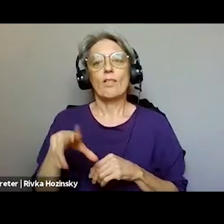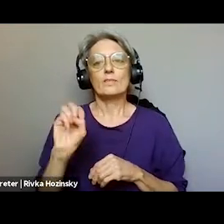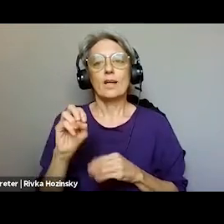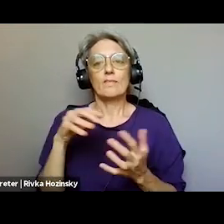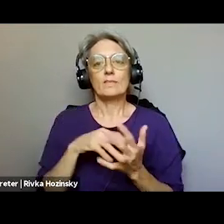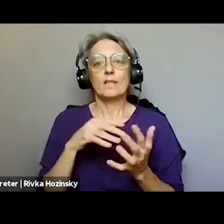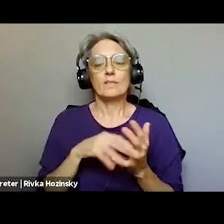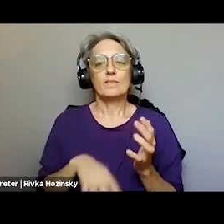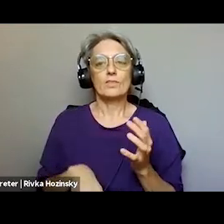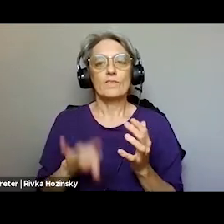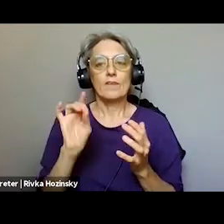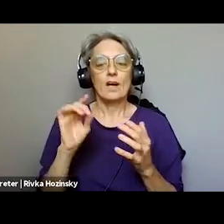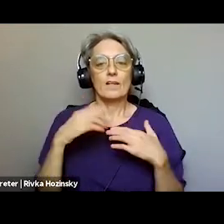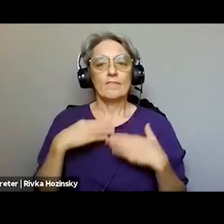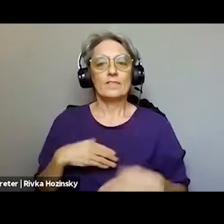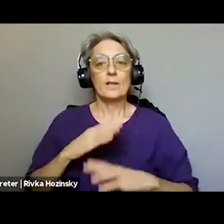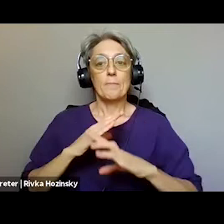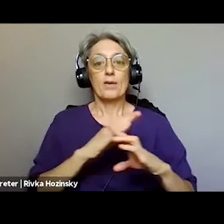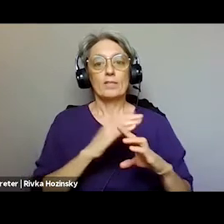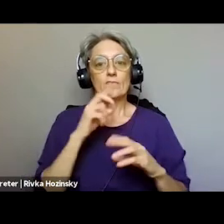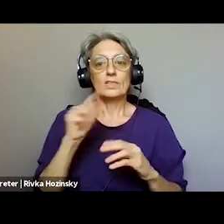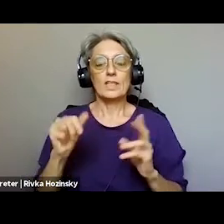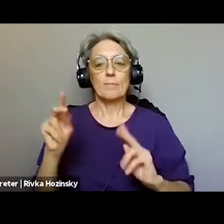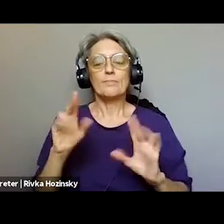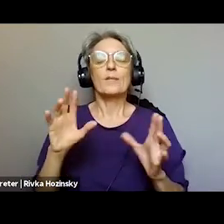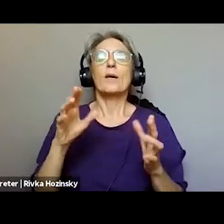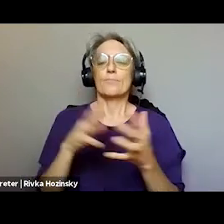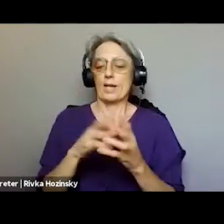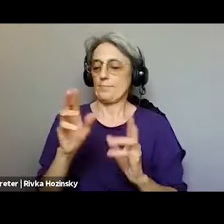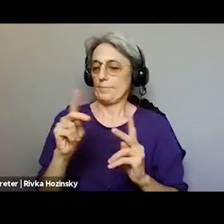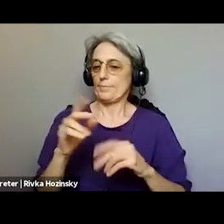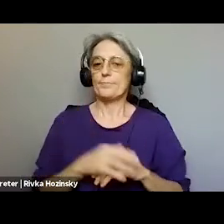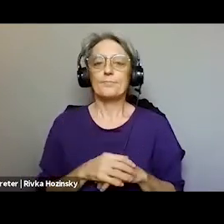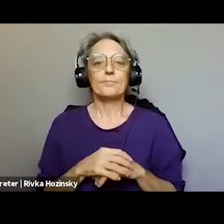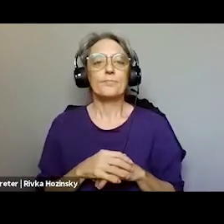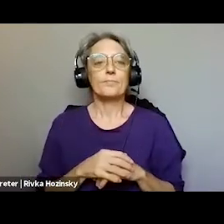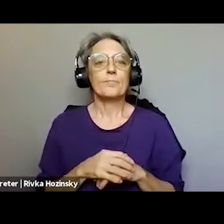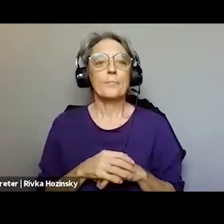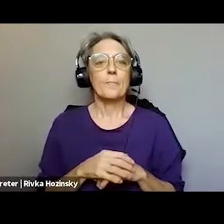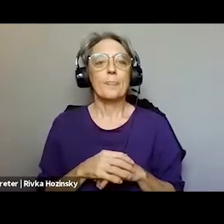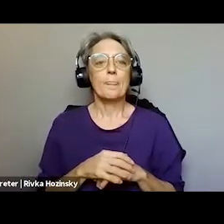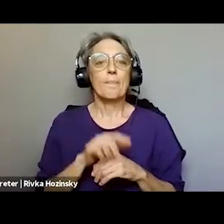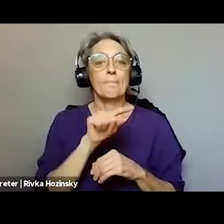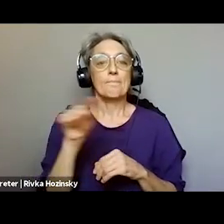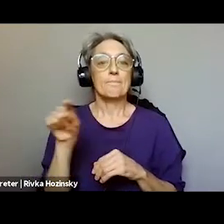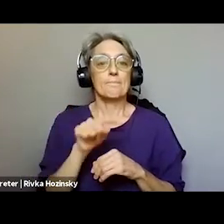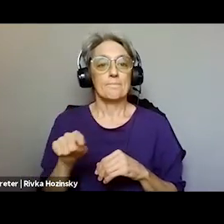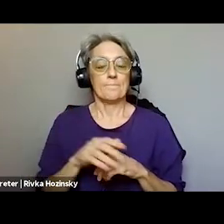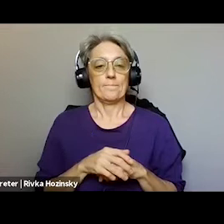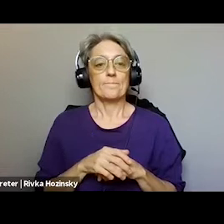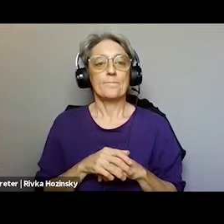disabled pregnant people. So like lack of care is likely a cause of poor neonatal outcomes. This is